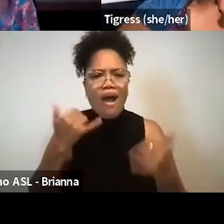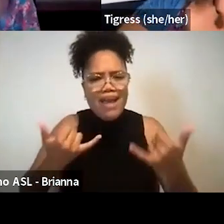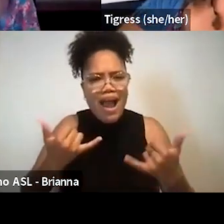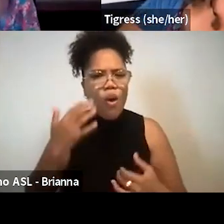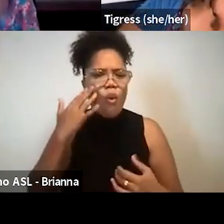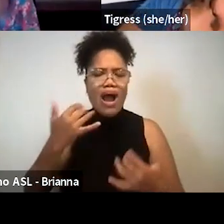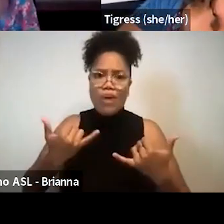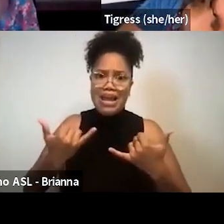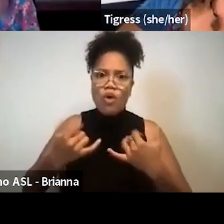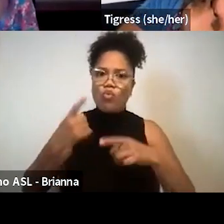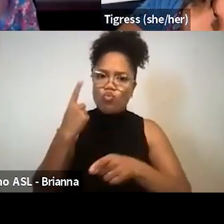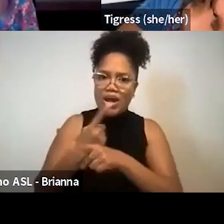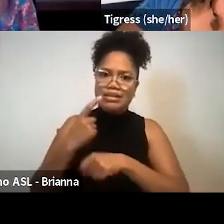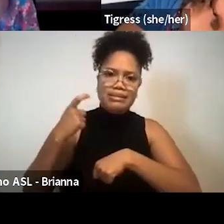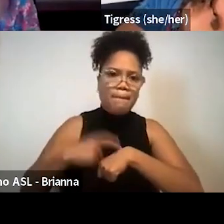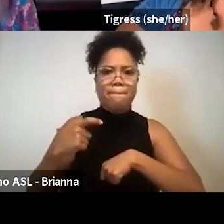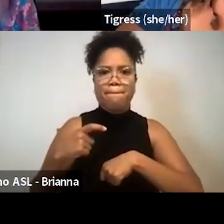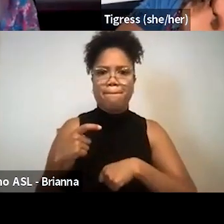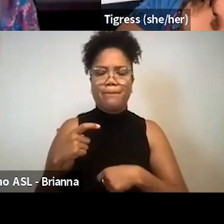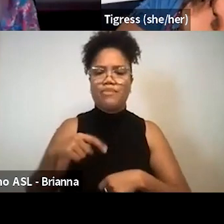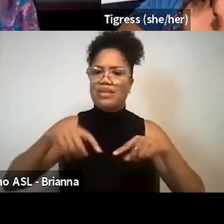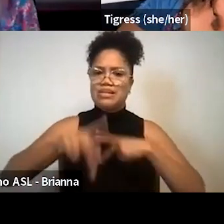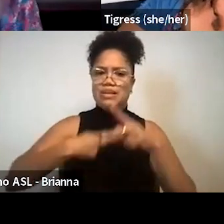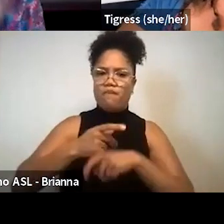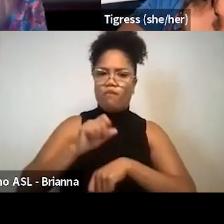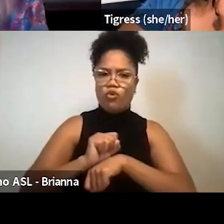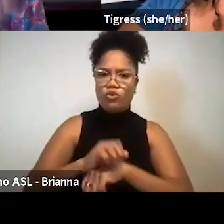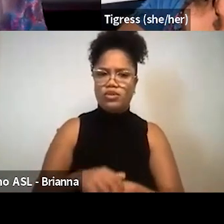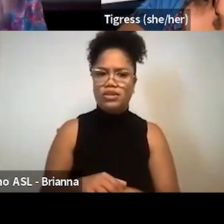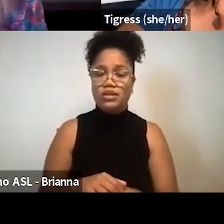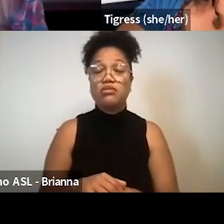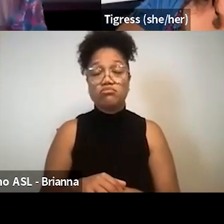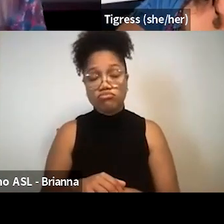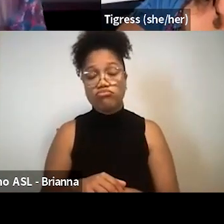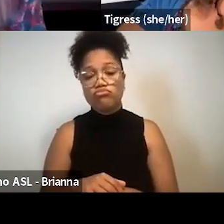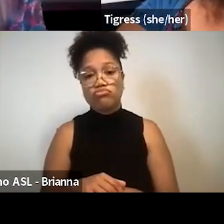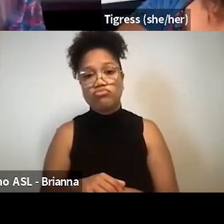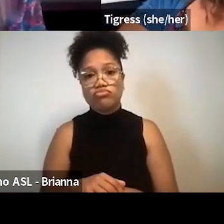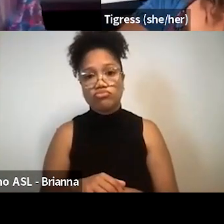And I think that we are really in a prime position that as the community